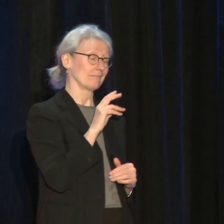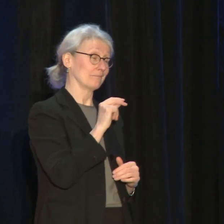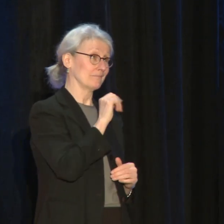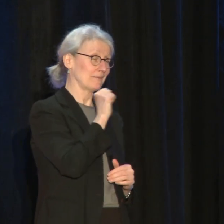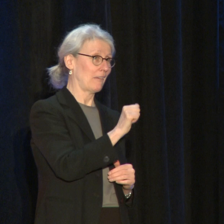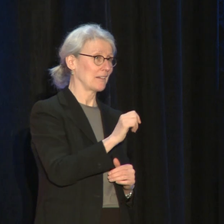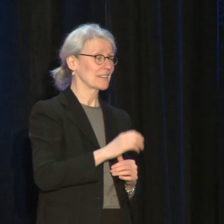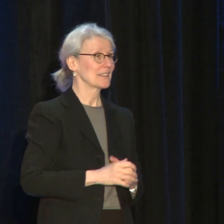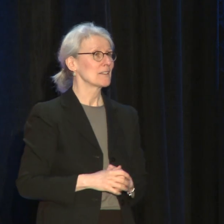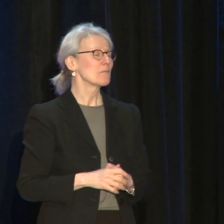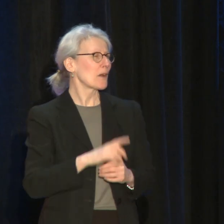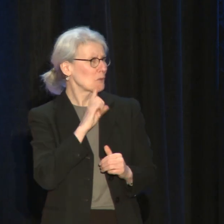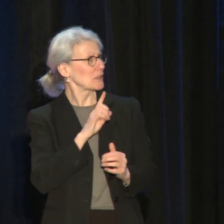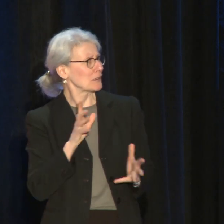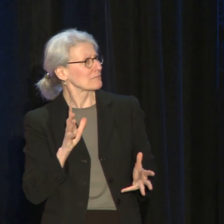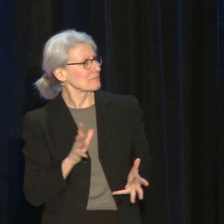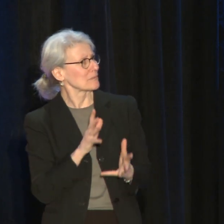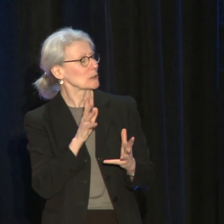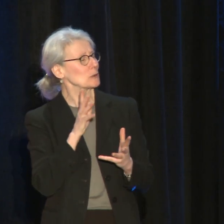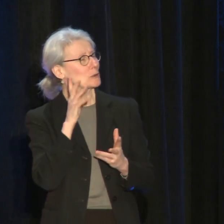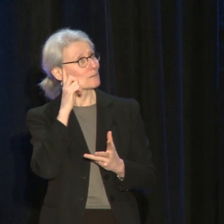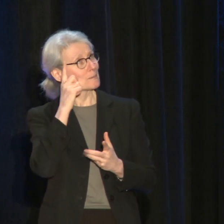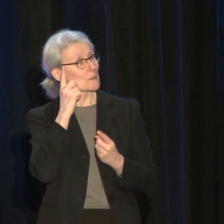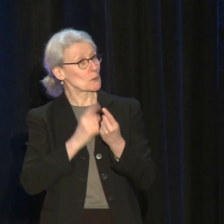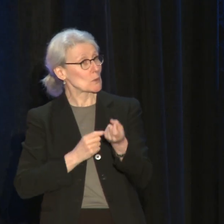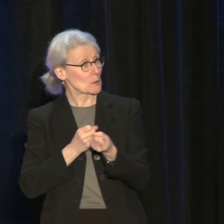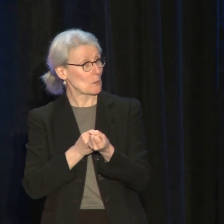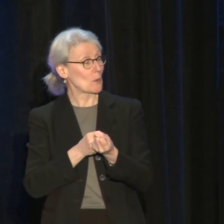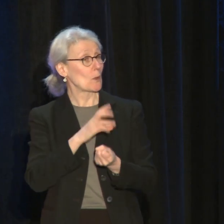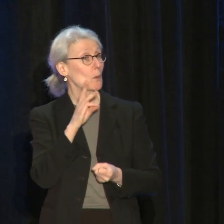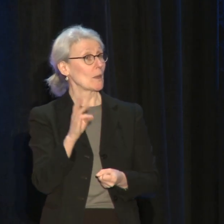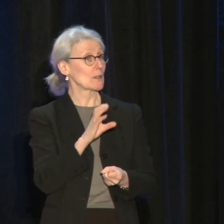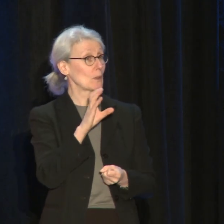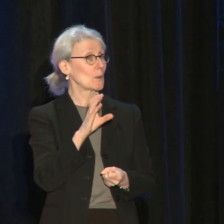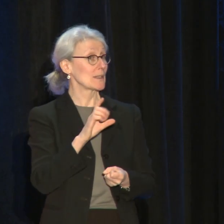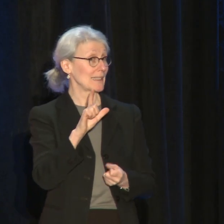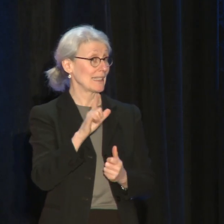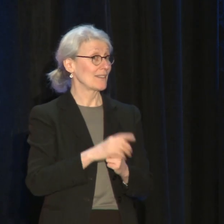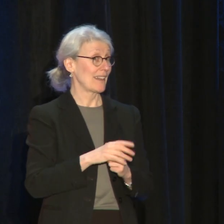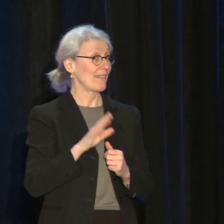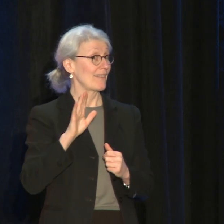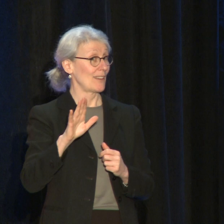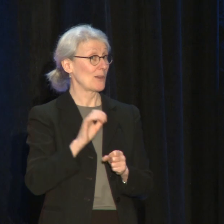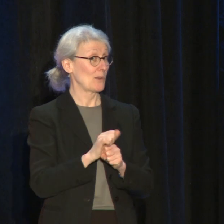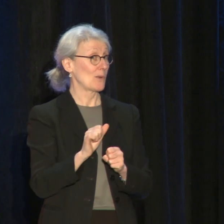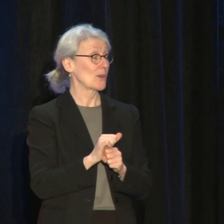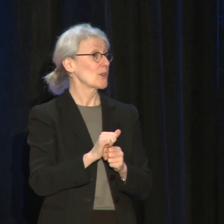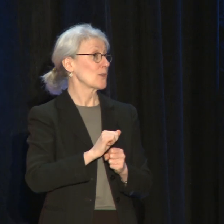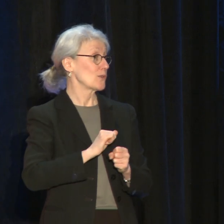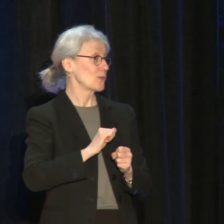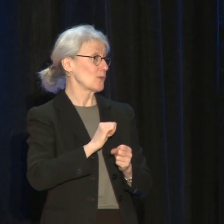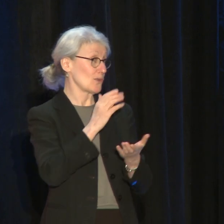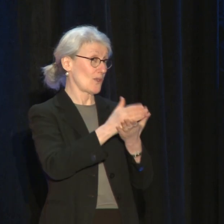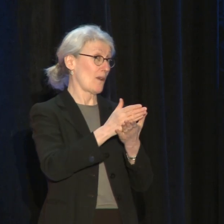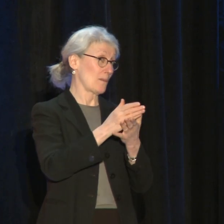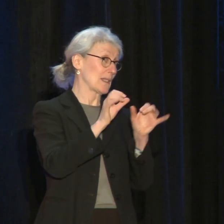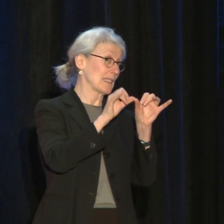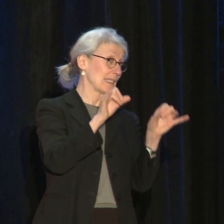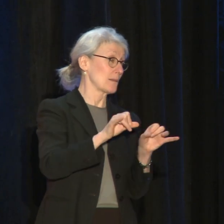I encourage you to support West Coast LEAF in its effort to end family policing and to